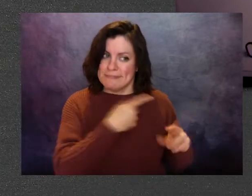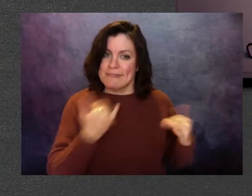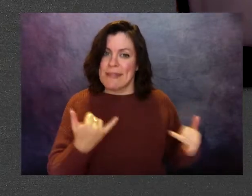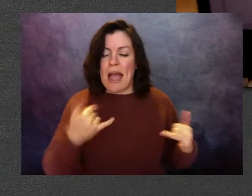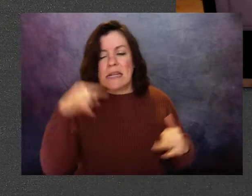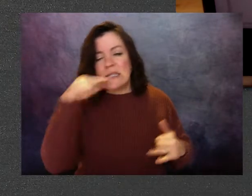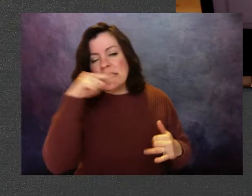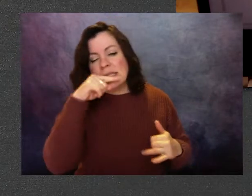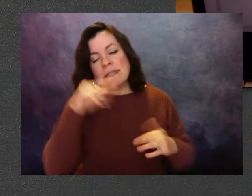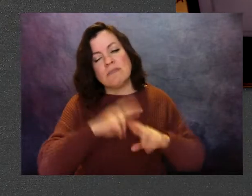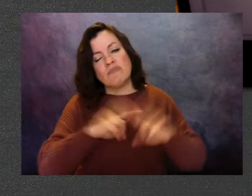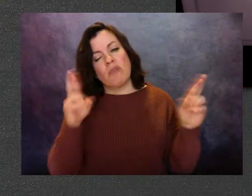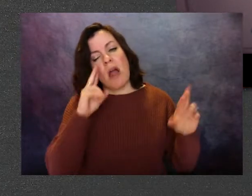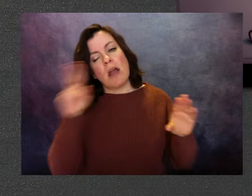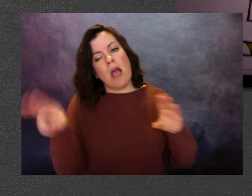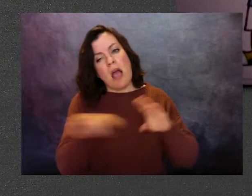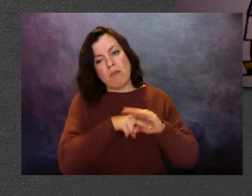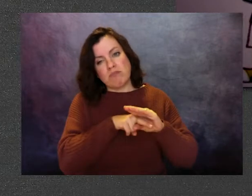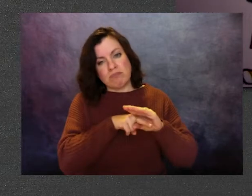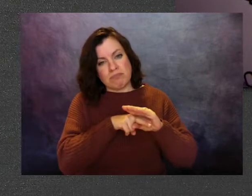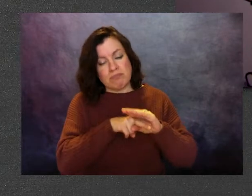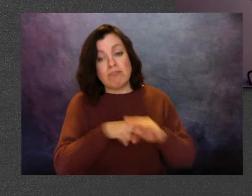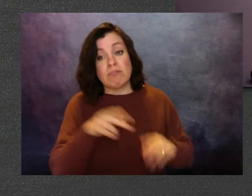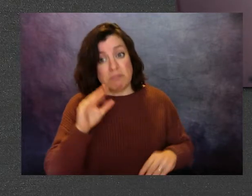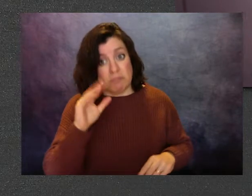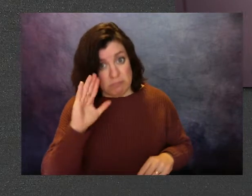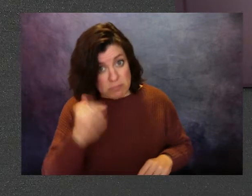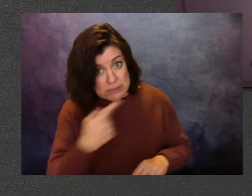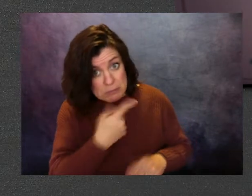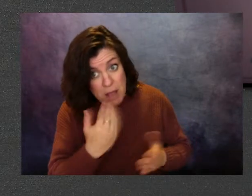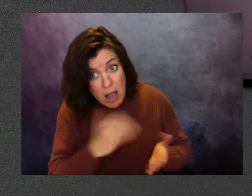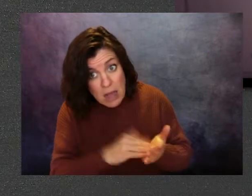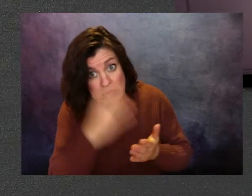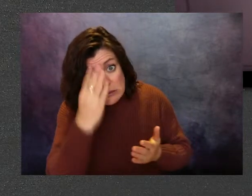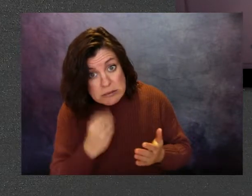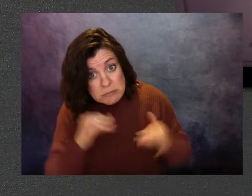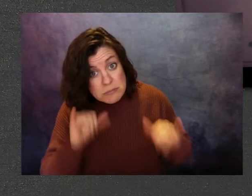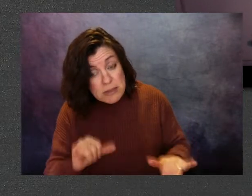Do they sleep at the fire station? I don't know. Let's see. Let's try to find out.